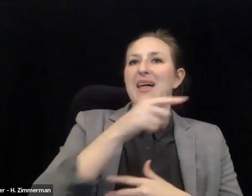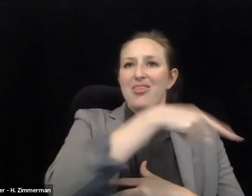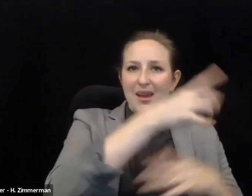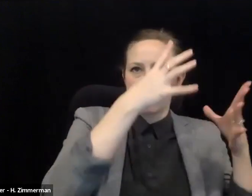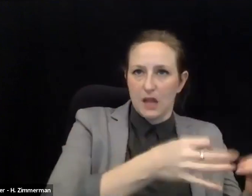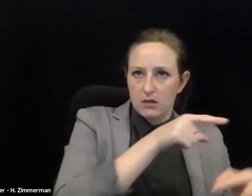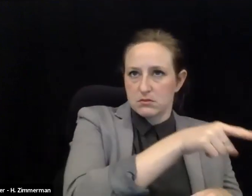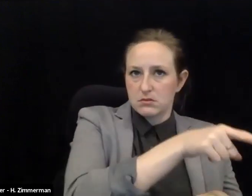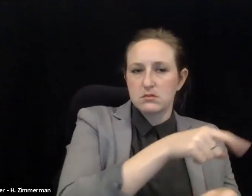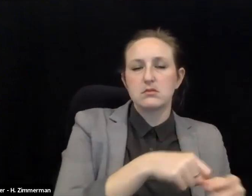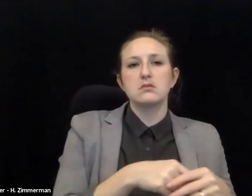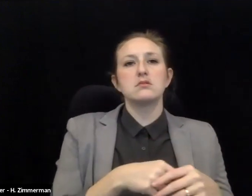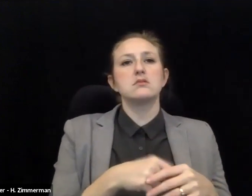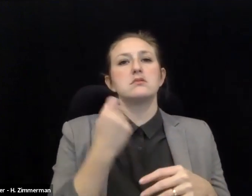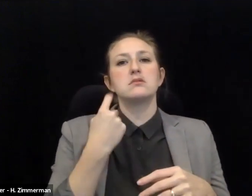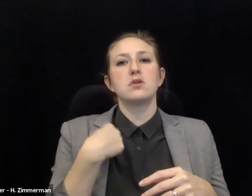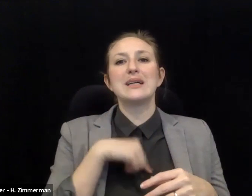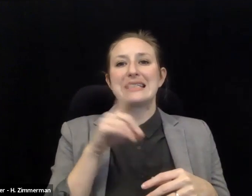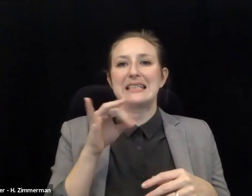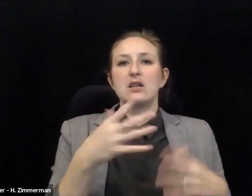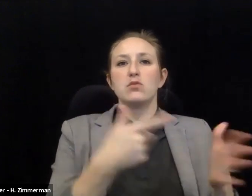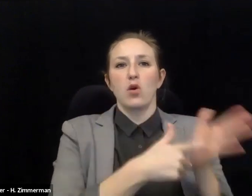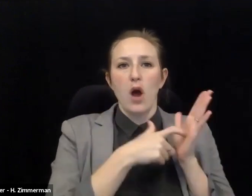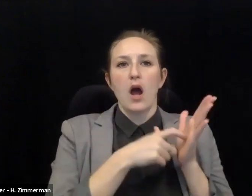We did require a certain number of synchronous contact hours.